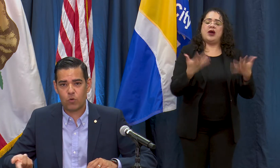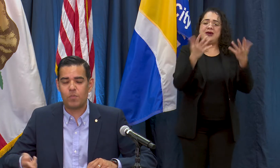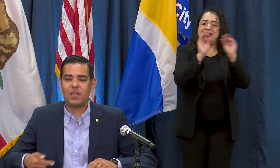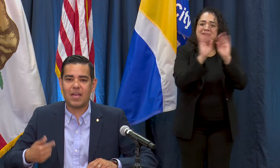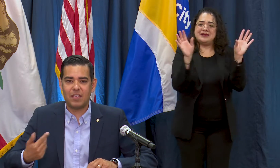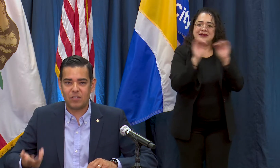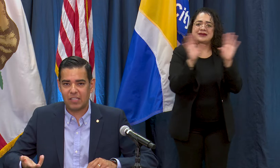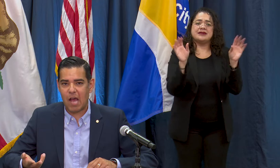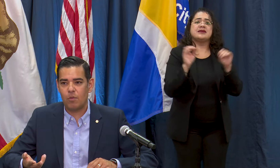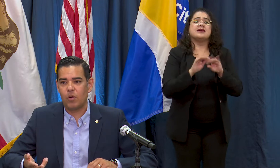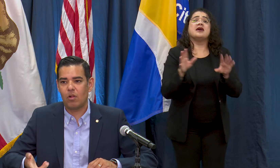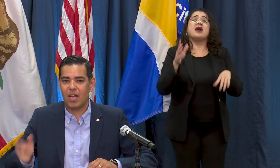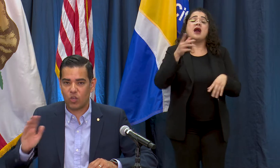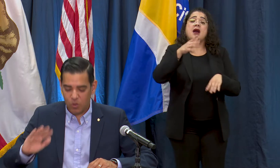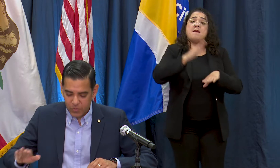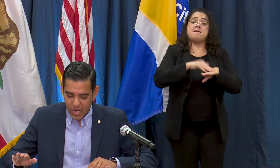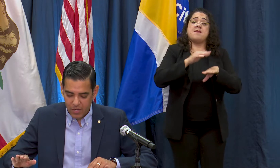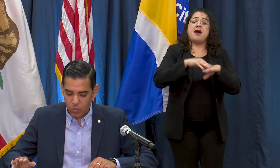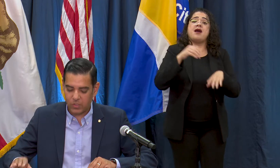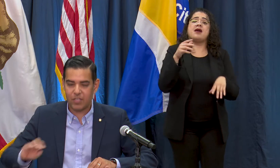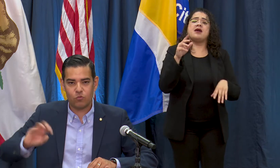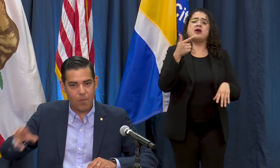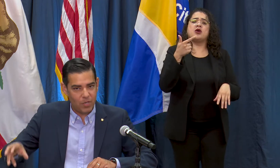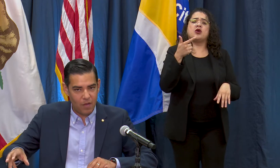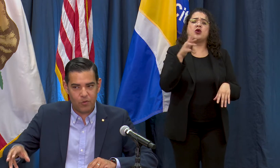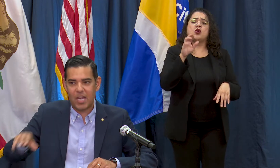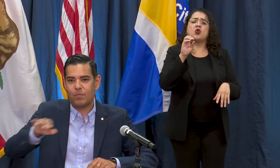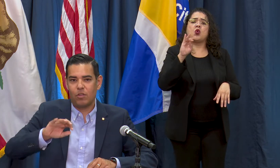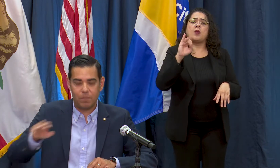grooming that is allowable curbside only, dropping off your animal and then